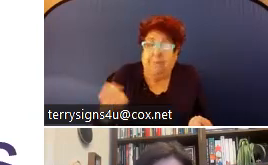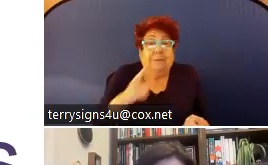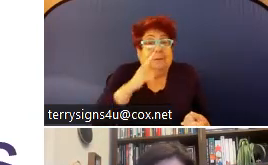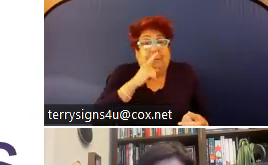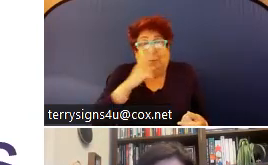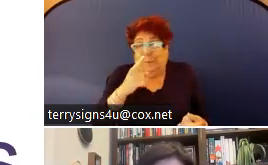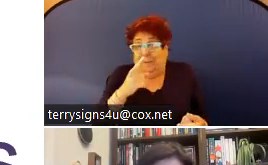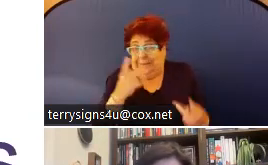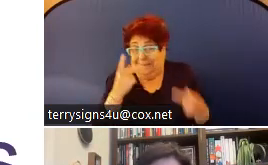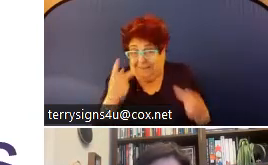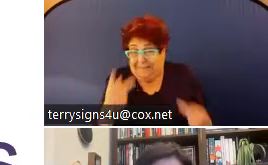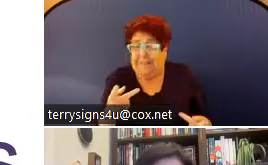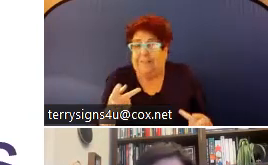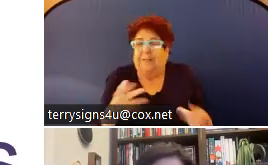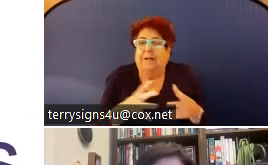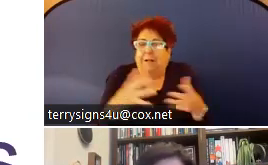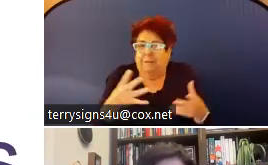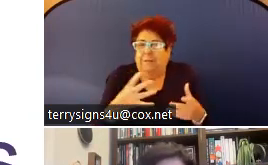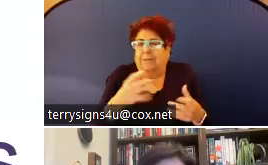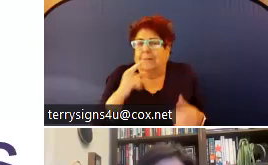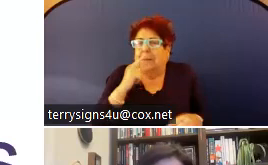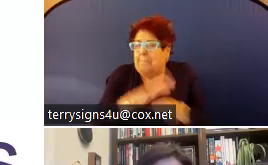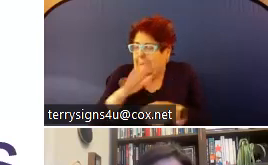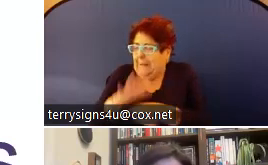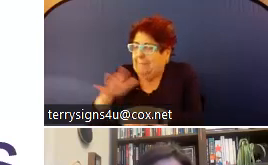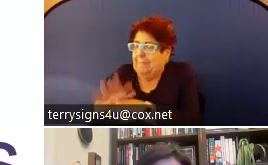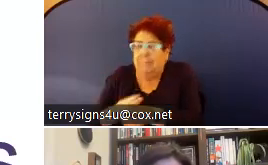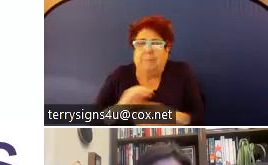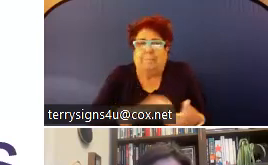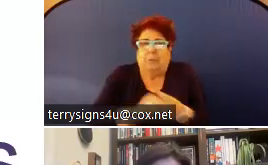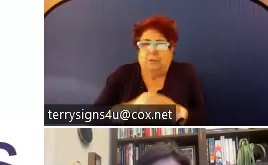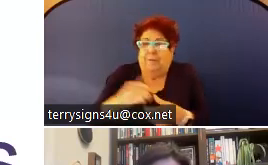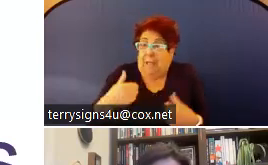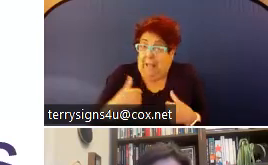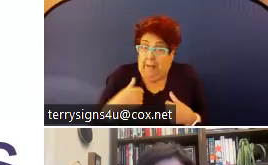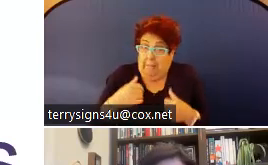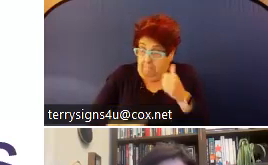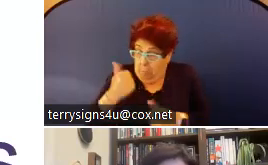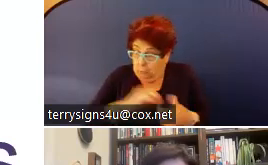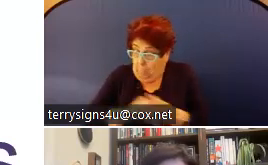of the partners have had at most of our partners who started with us have stayed that whole time.